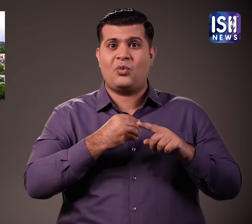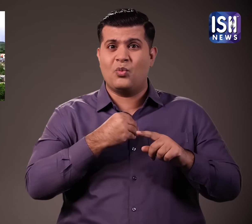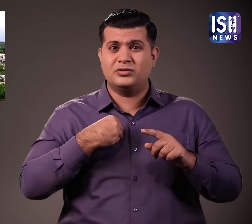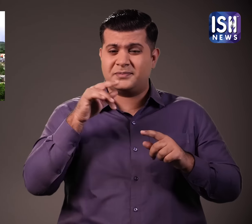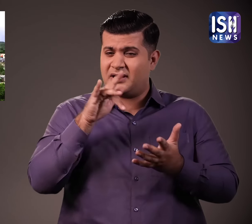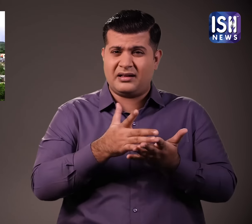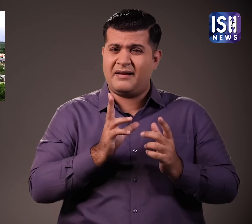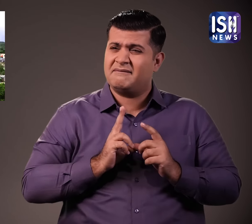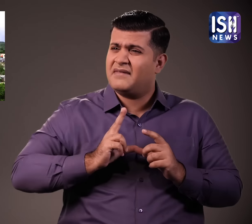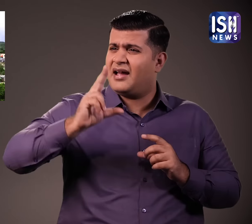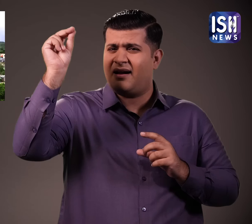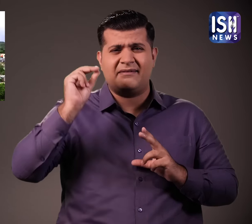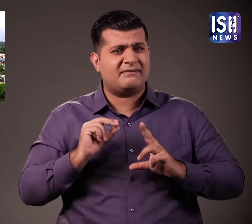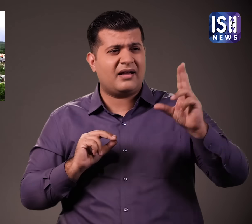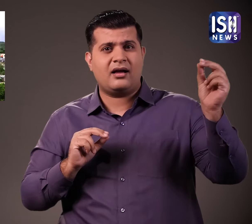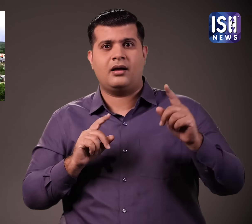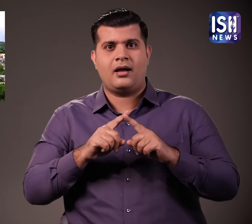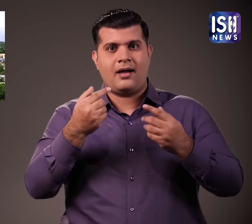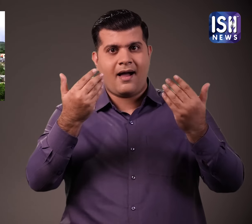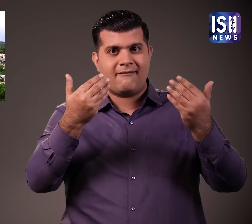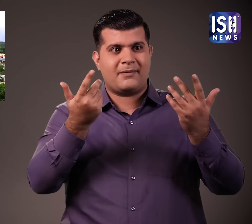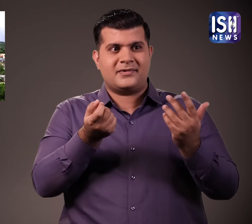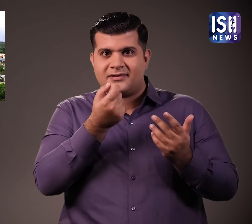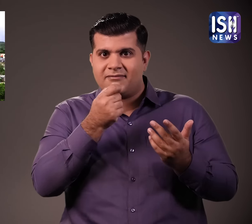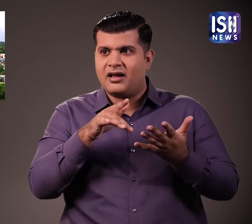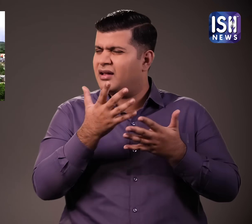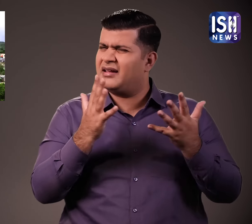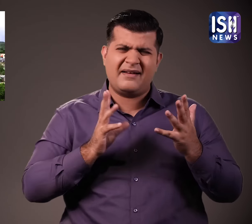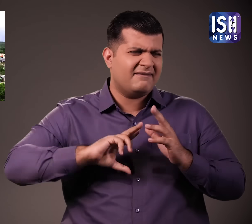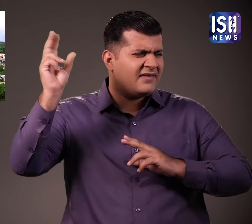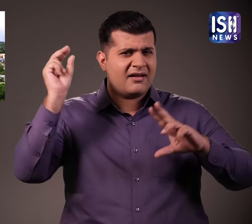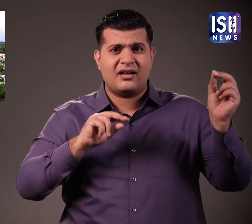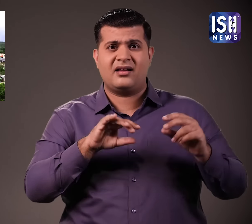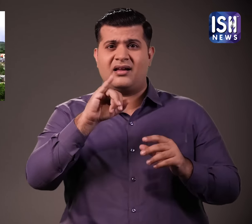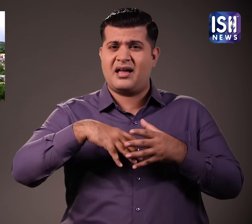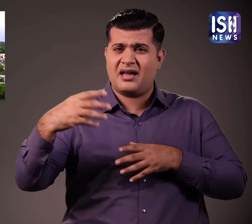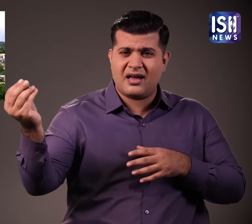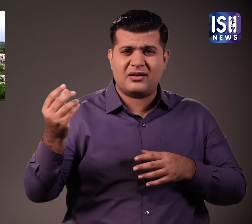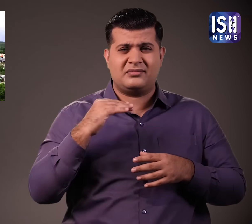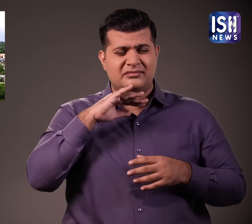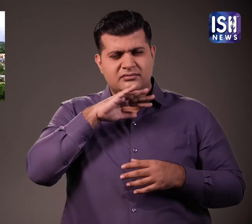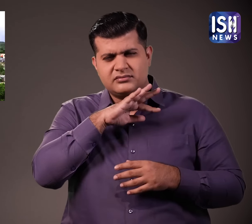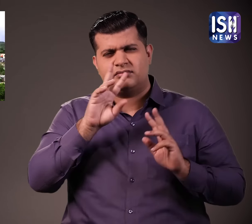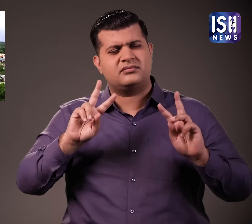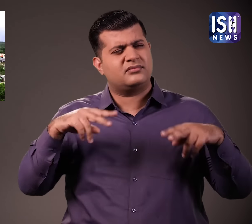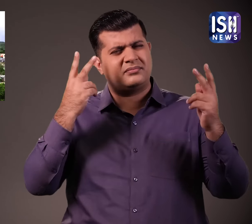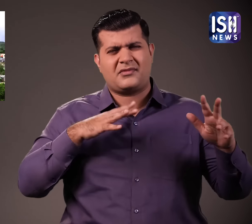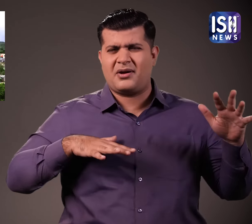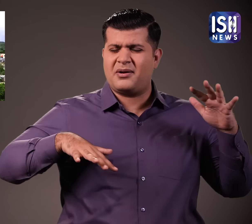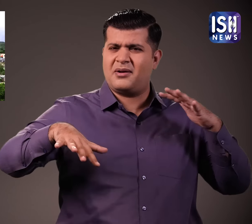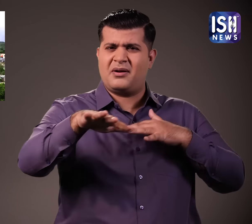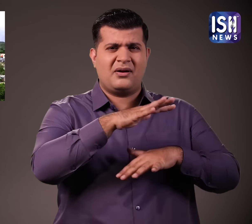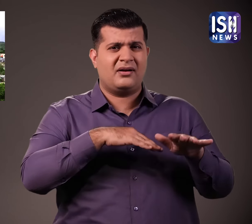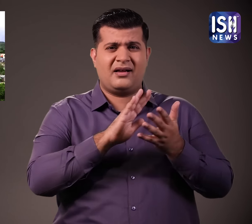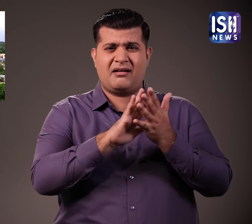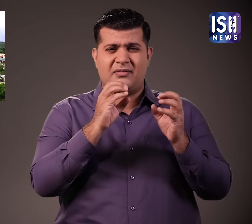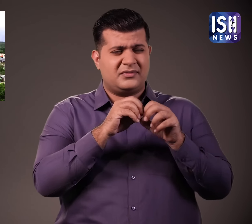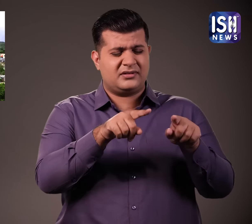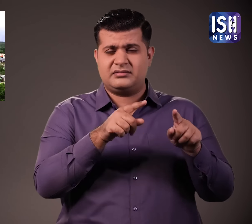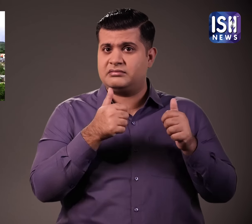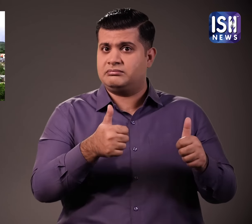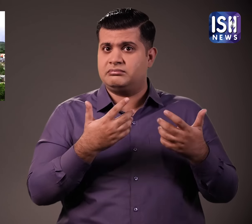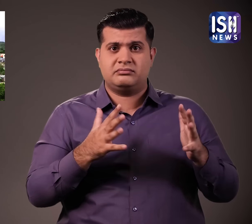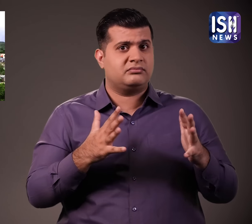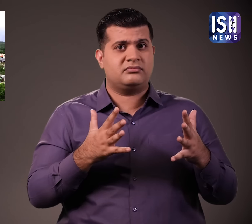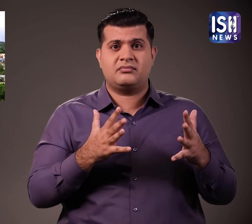Hospitals and chemists were far away. People defecated in the open and the village was extremely unsanitary.